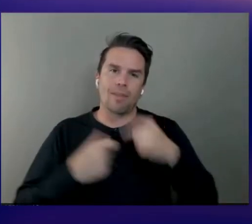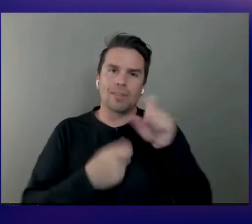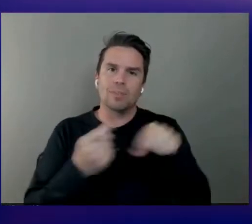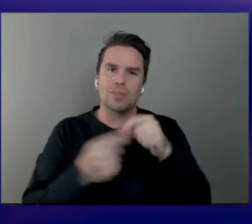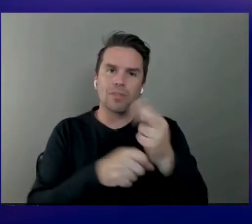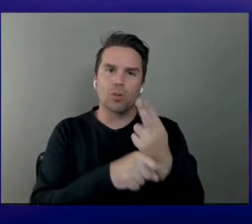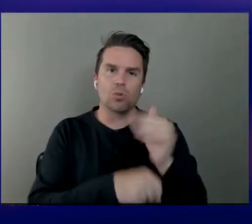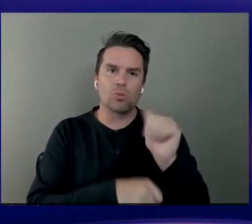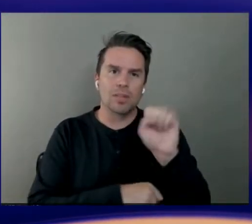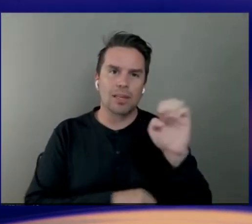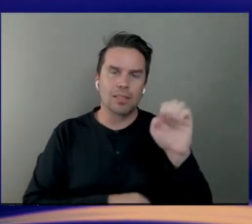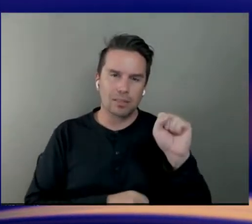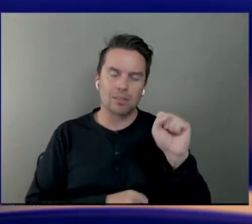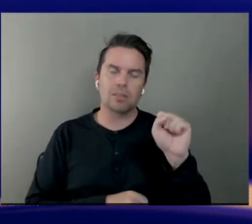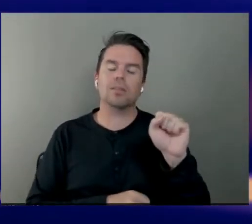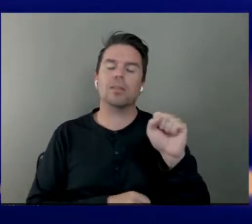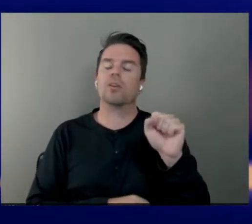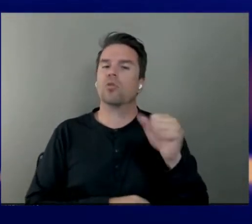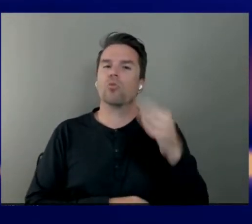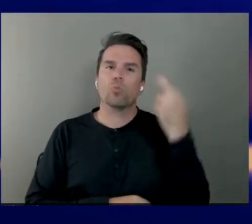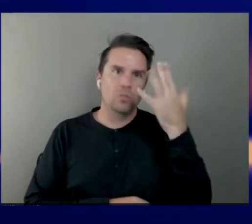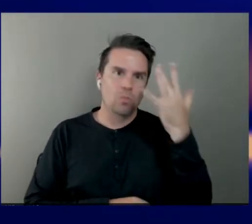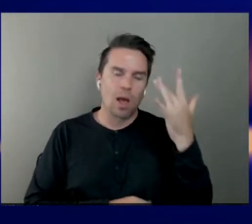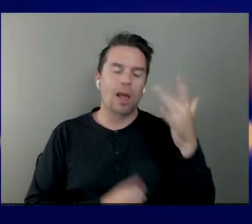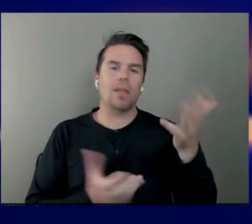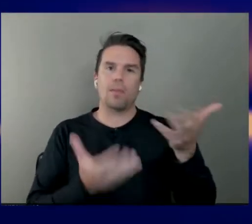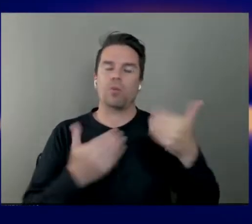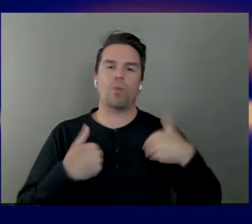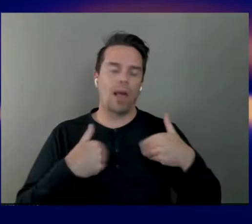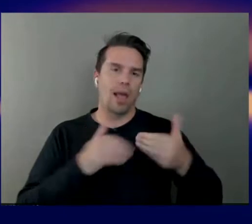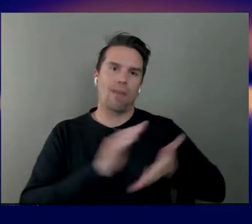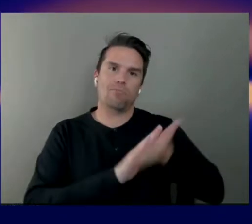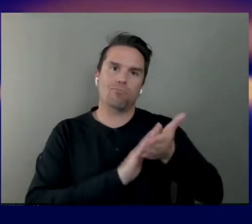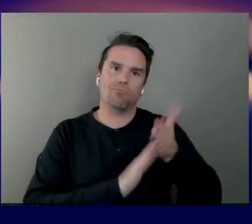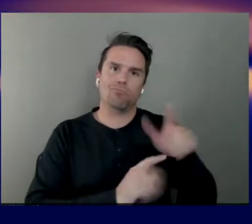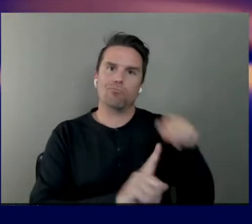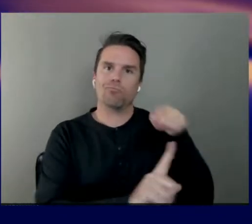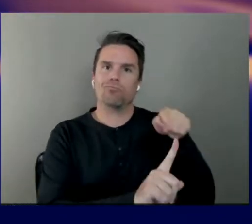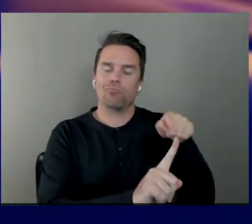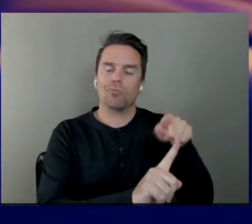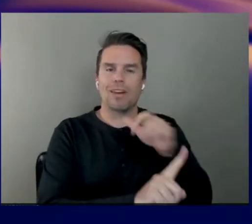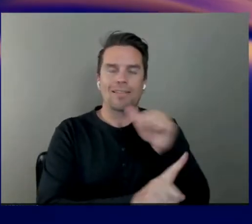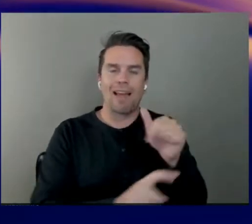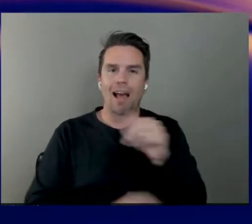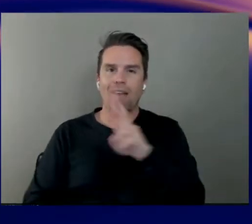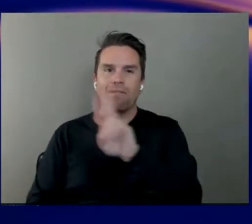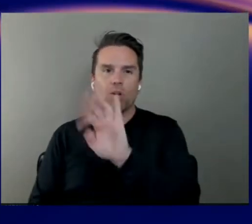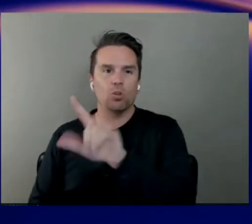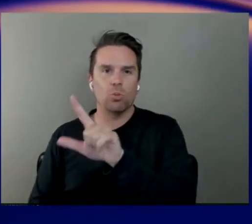to run some workloads on bare metal in non virtualized areas where they have direct access to the hardware.